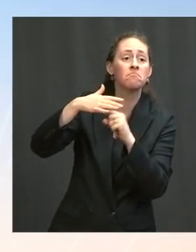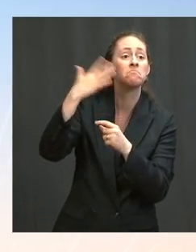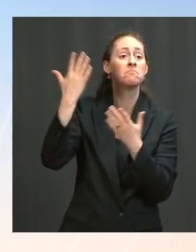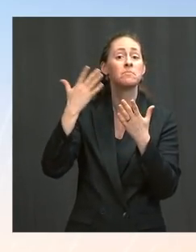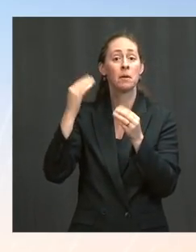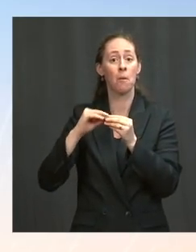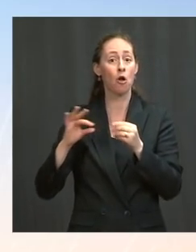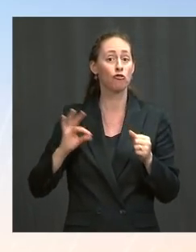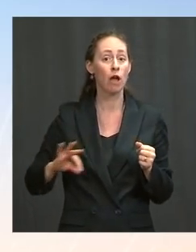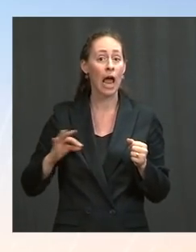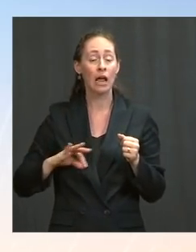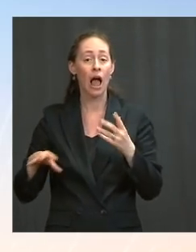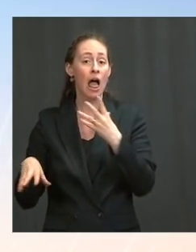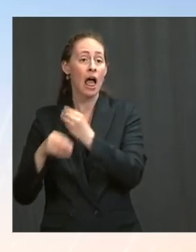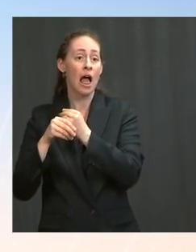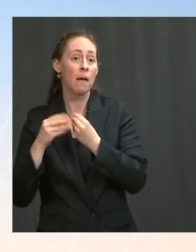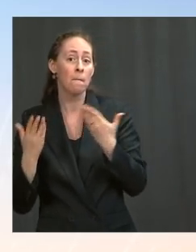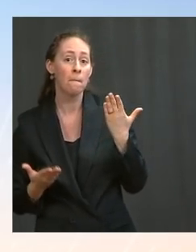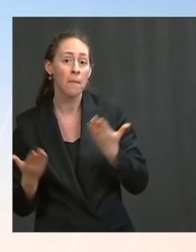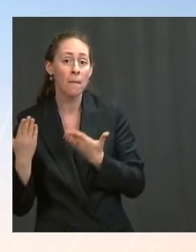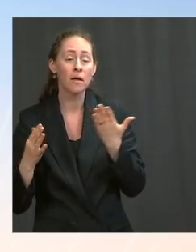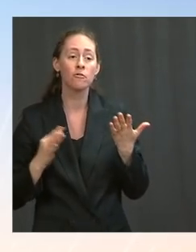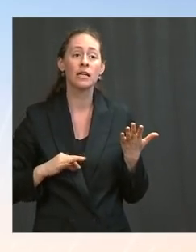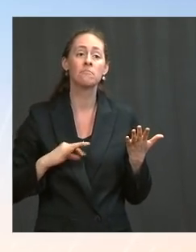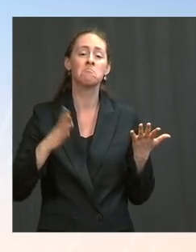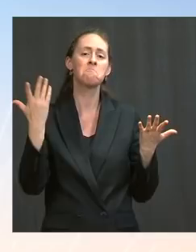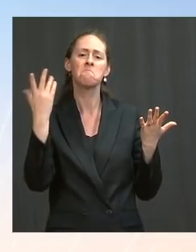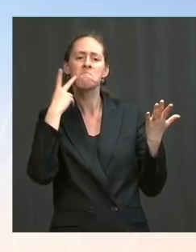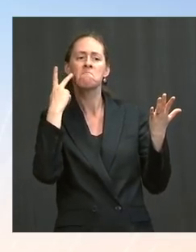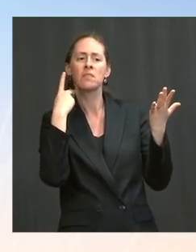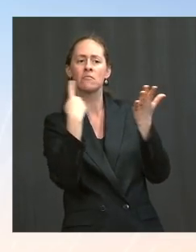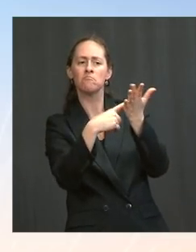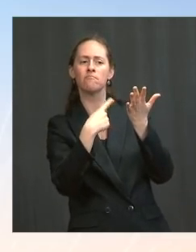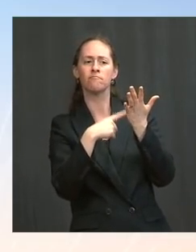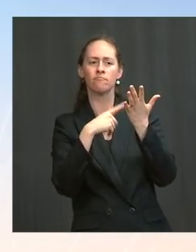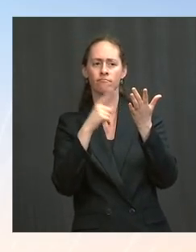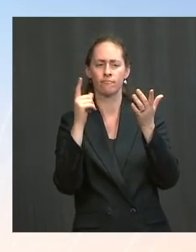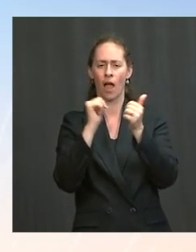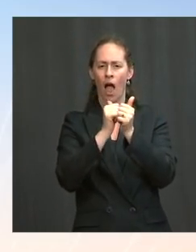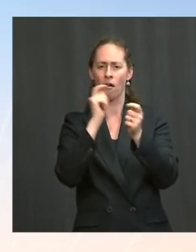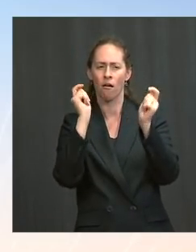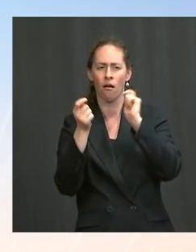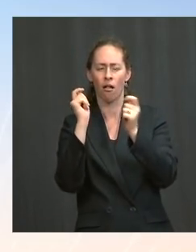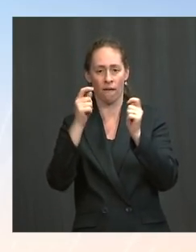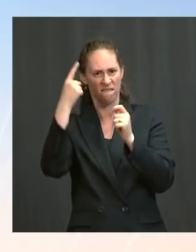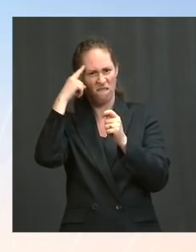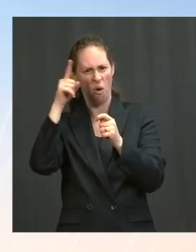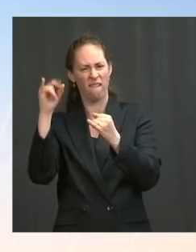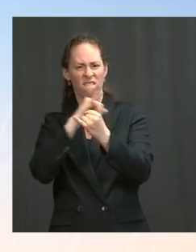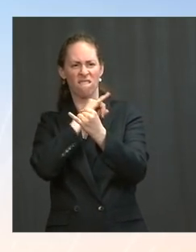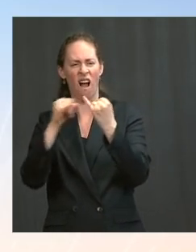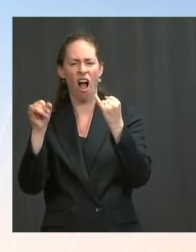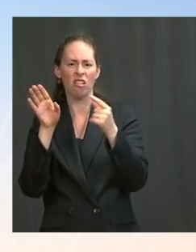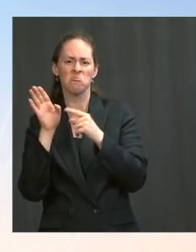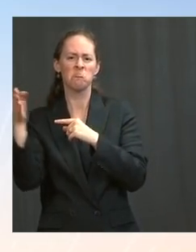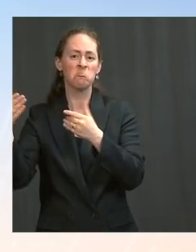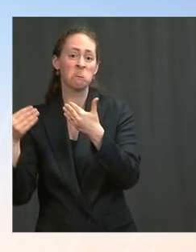And there's more to discuss as it relates to the final reconciliation package and bill. Go ahead, Michael. The Press: Thanks, Jen. You just mentioned to a colleague